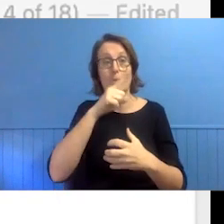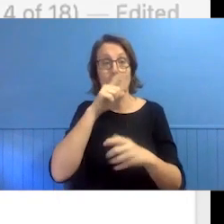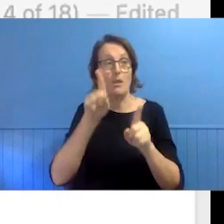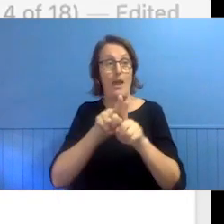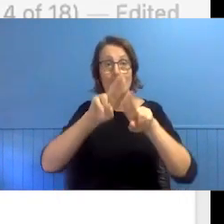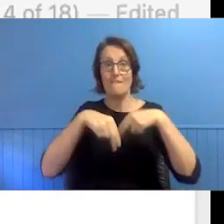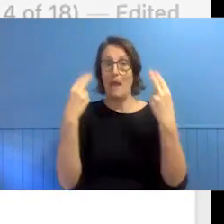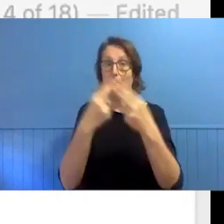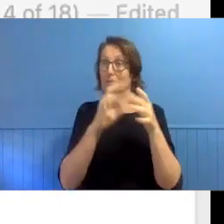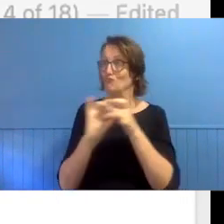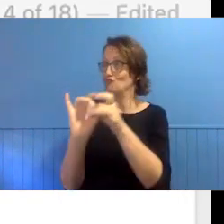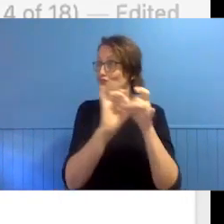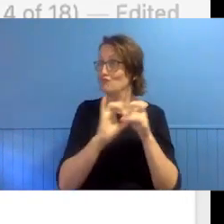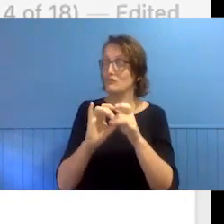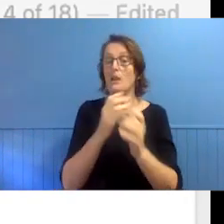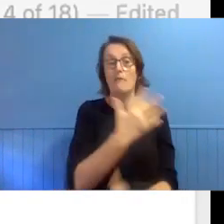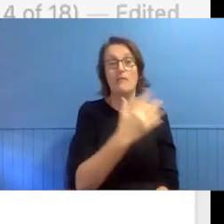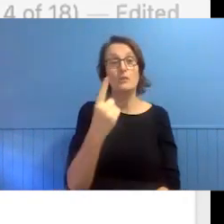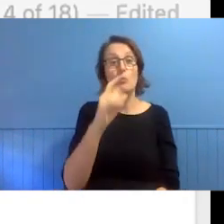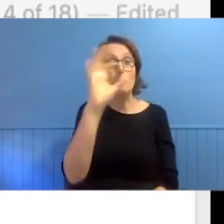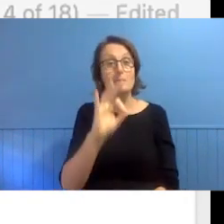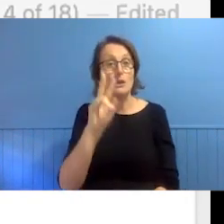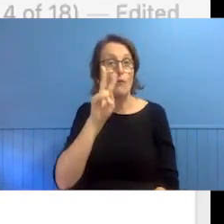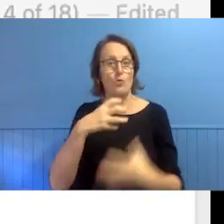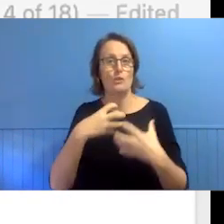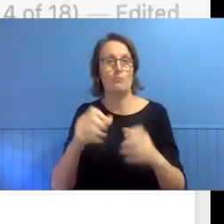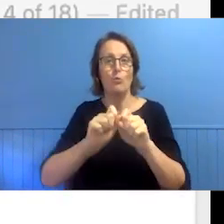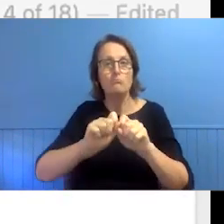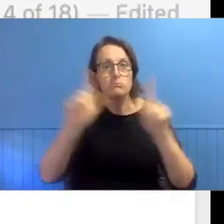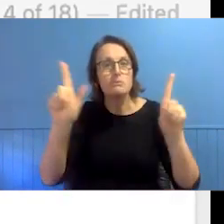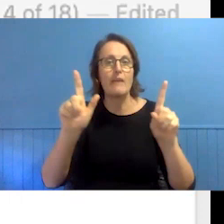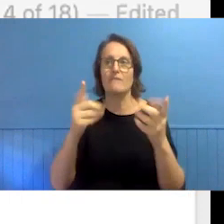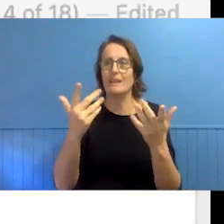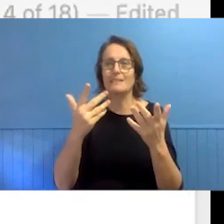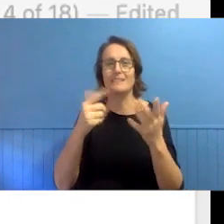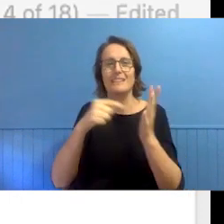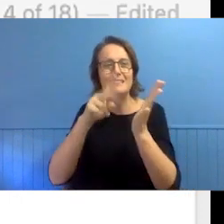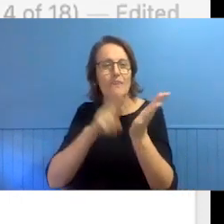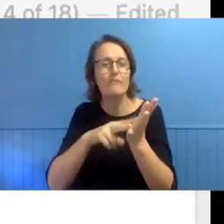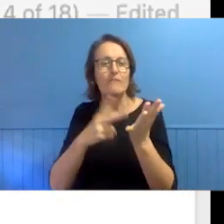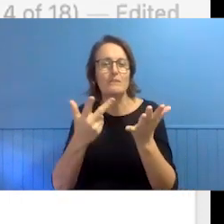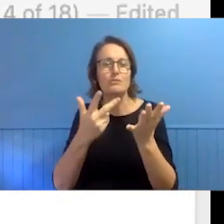services like Netflix. And we're seeing increase in use of video chat which won't surprise you. There's differences in what we're doing